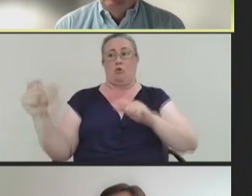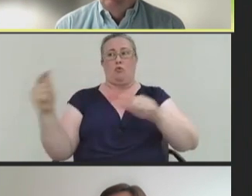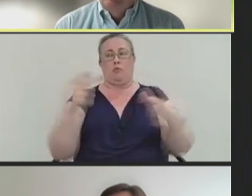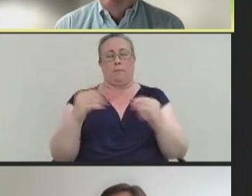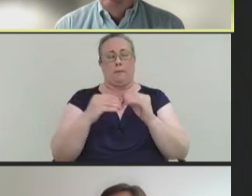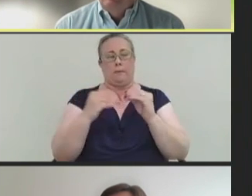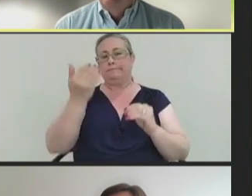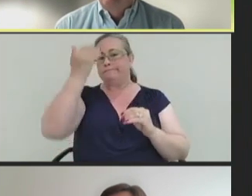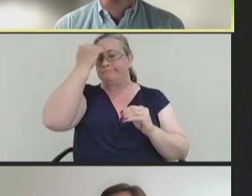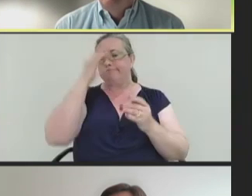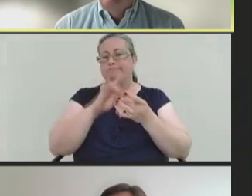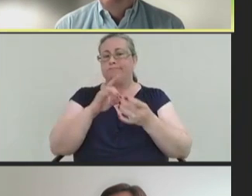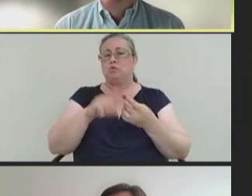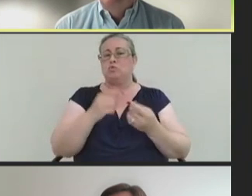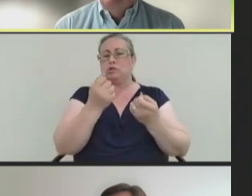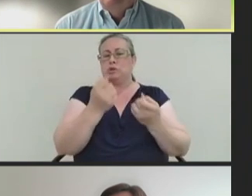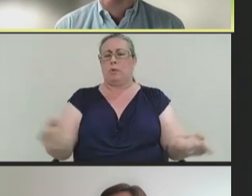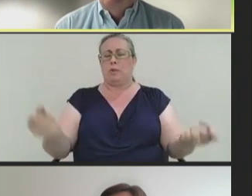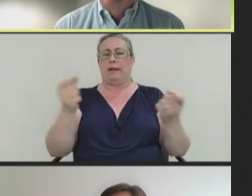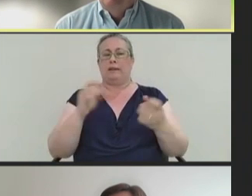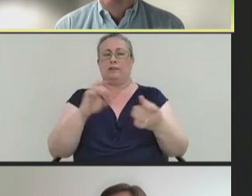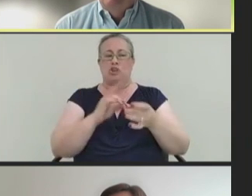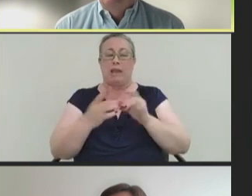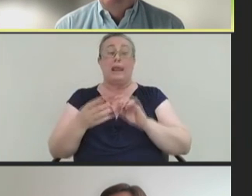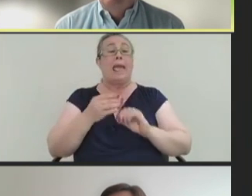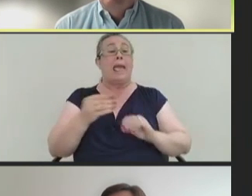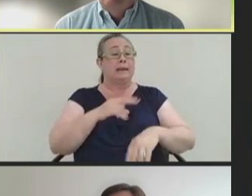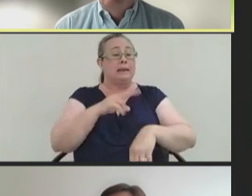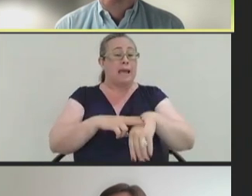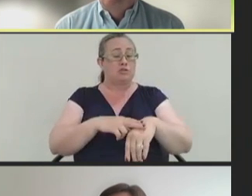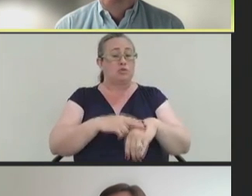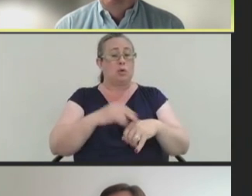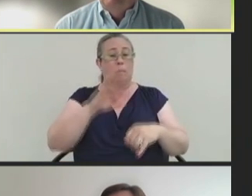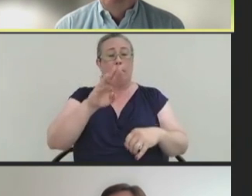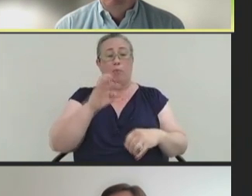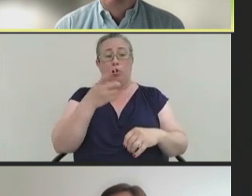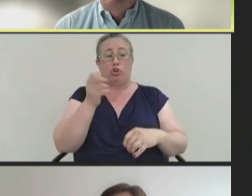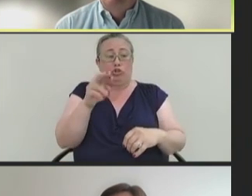as well as national border issues and thoughts around that so that we can all be much,